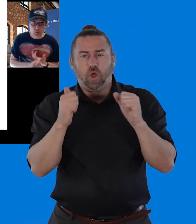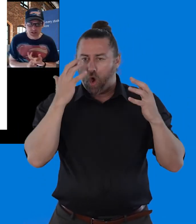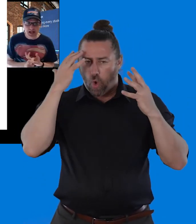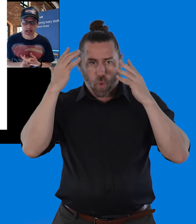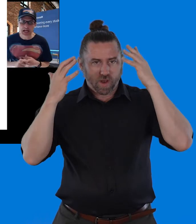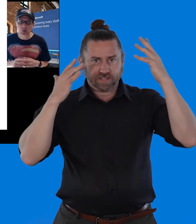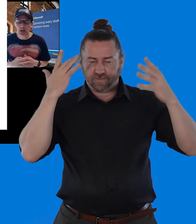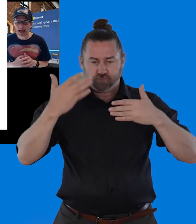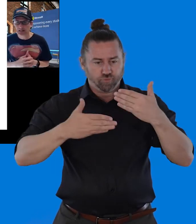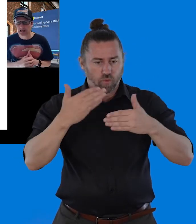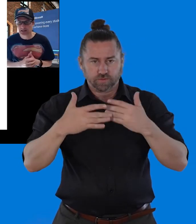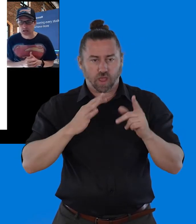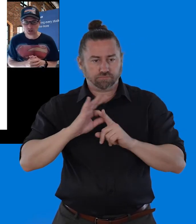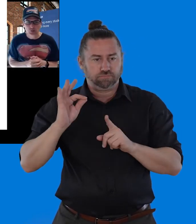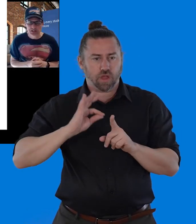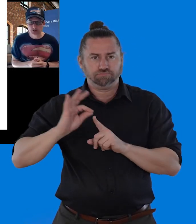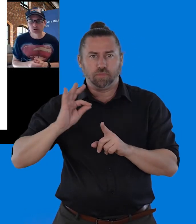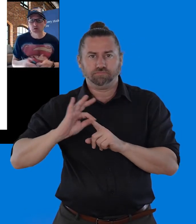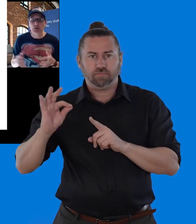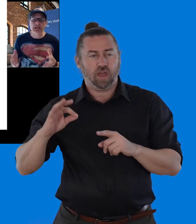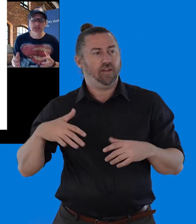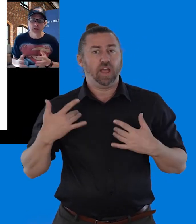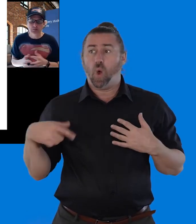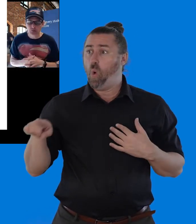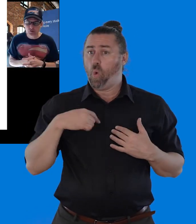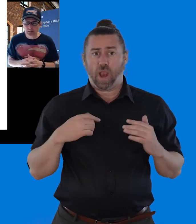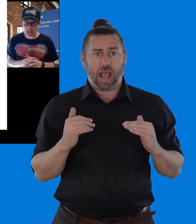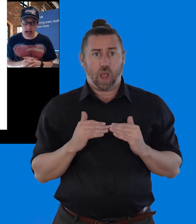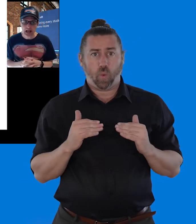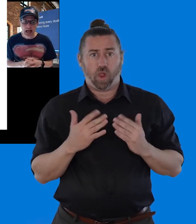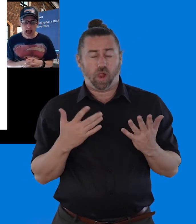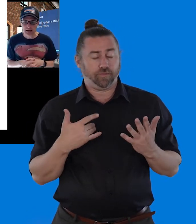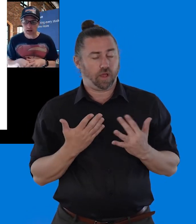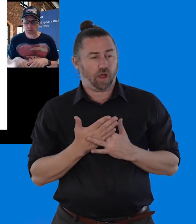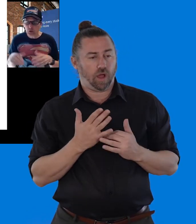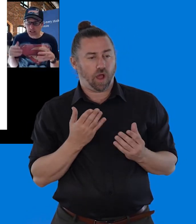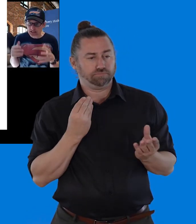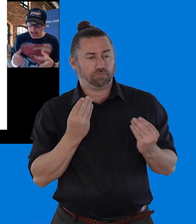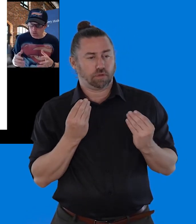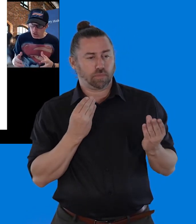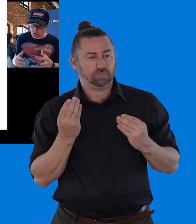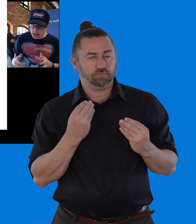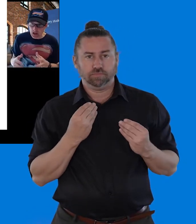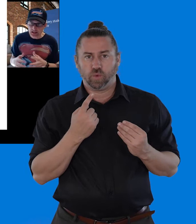and they also had equal access to materials, or at least an improvement in that. And you can download these slides.